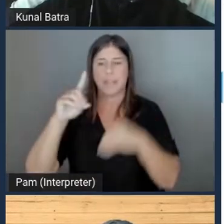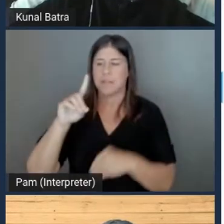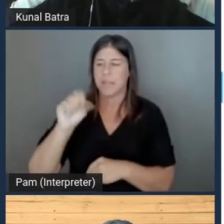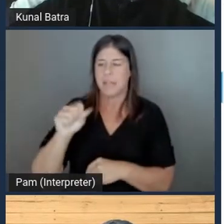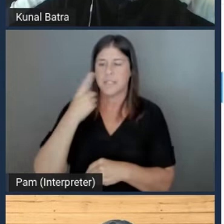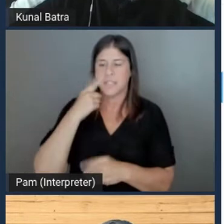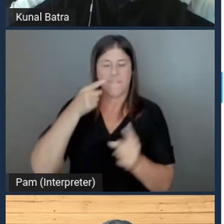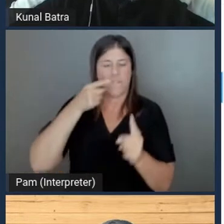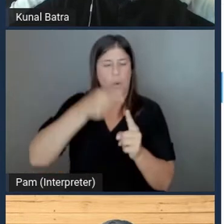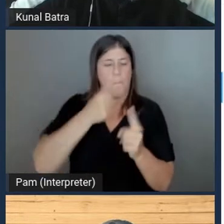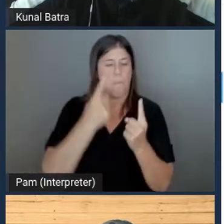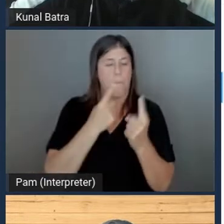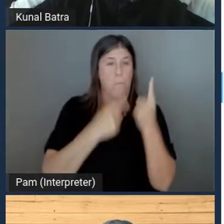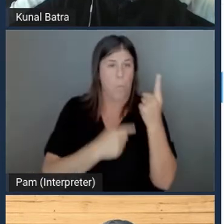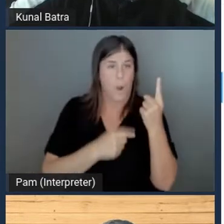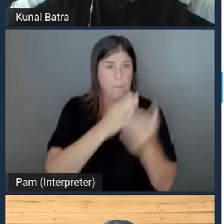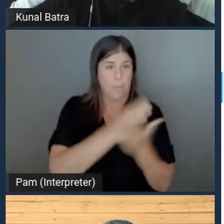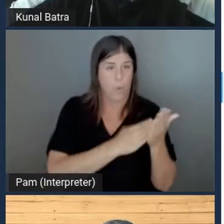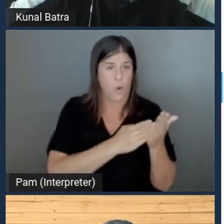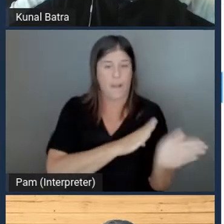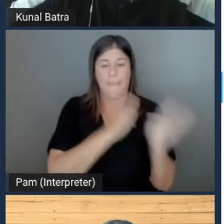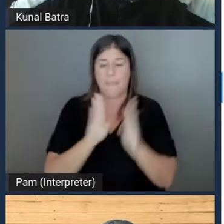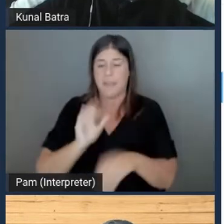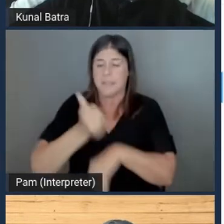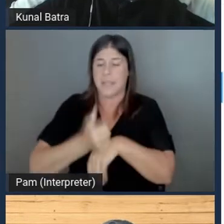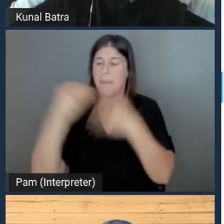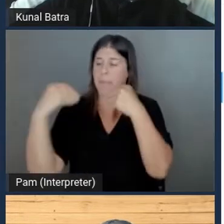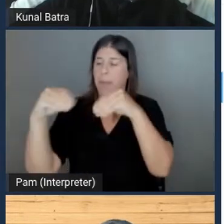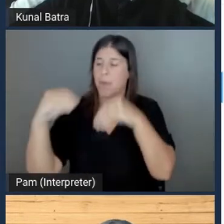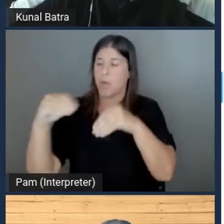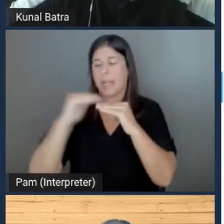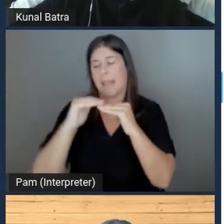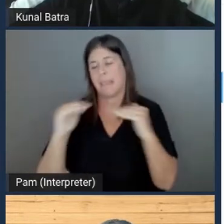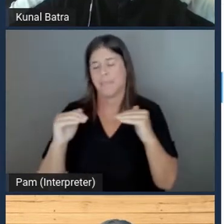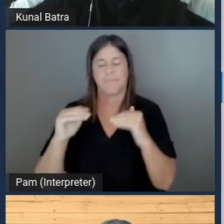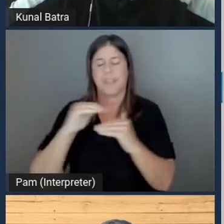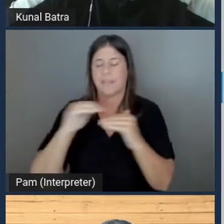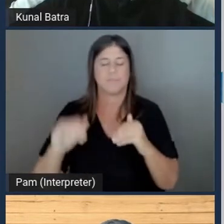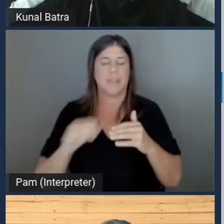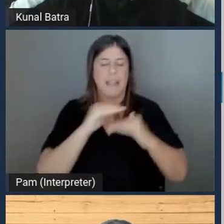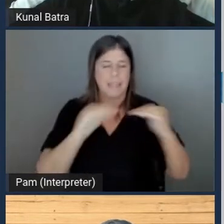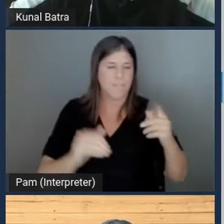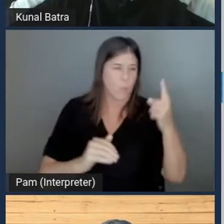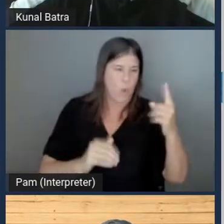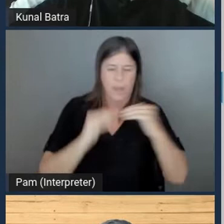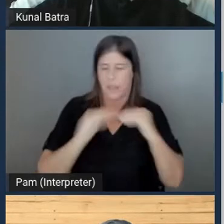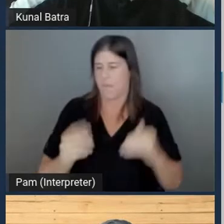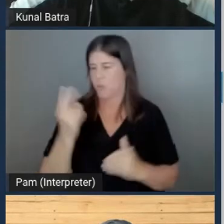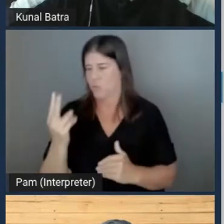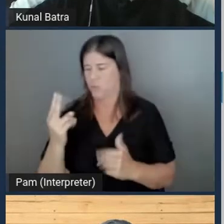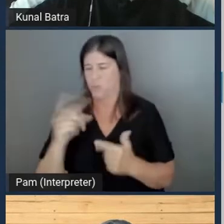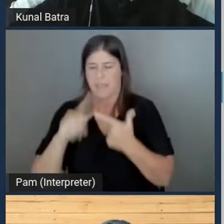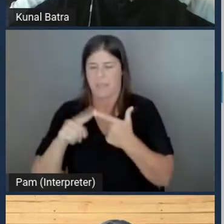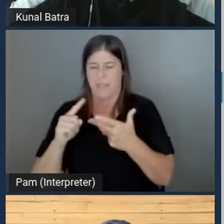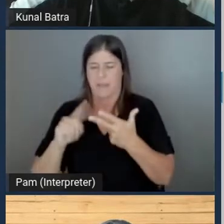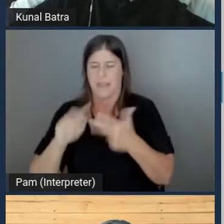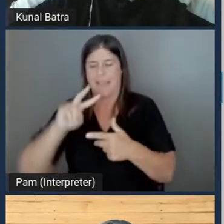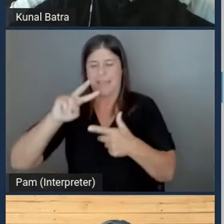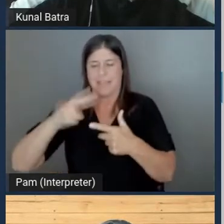then I created the marketing dataset as level one, level two, and then I can use the second, the third level,